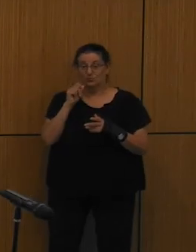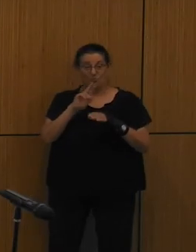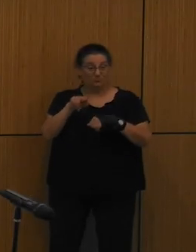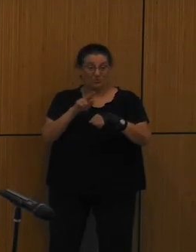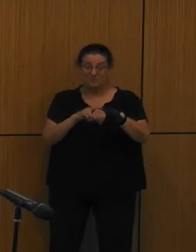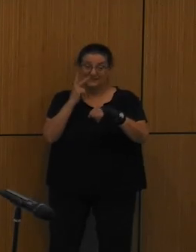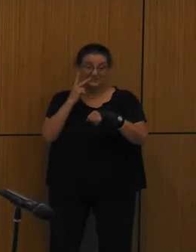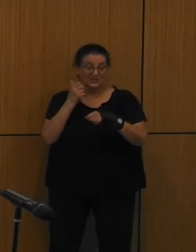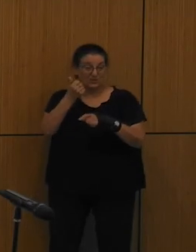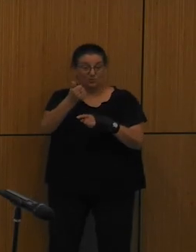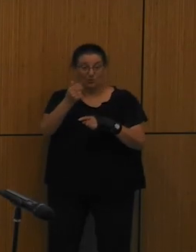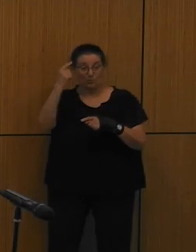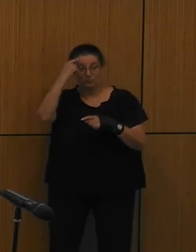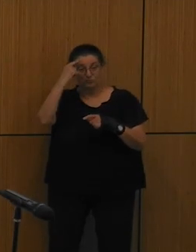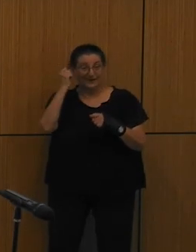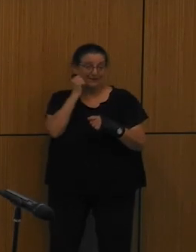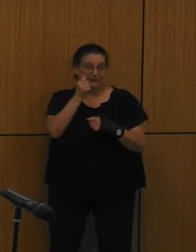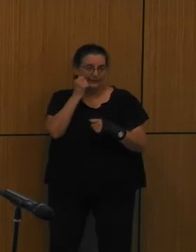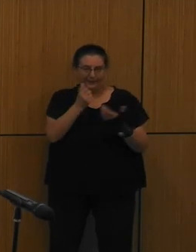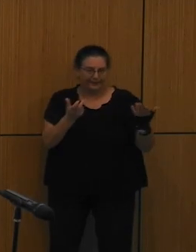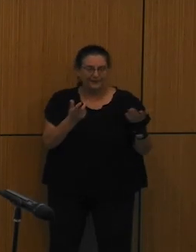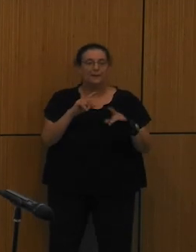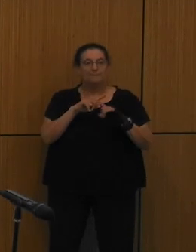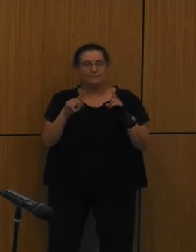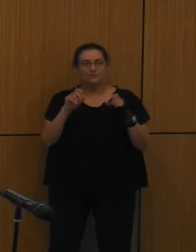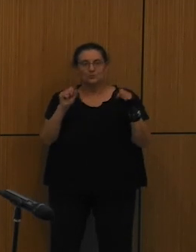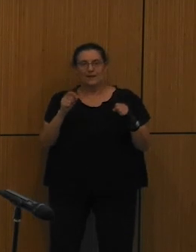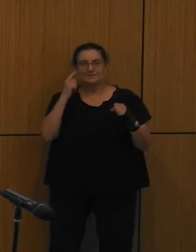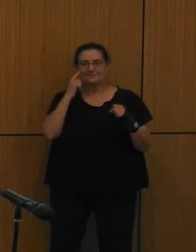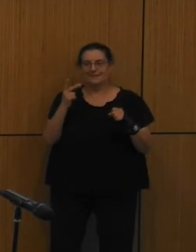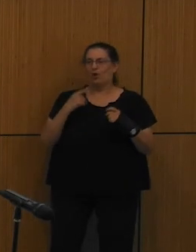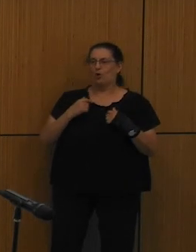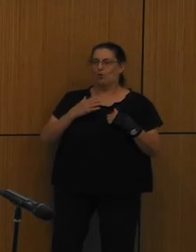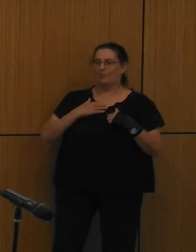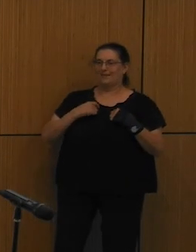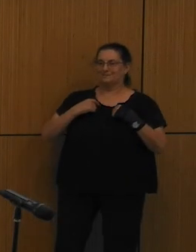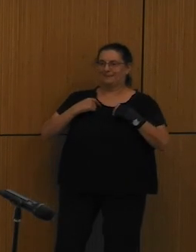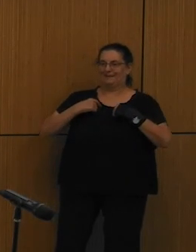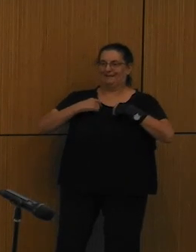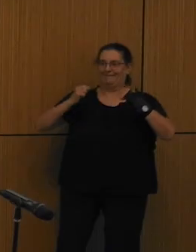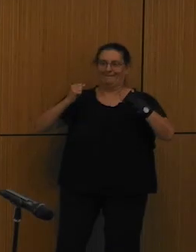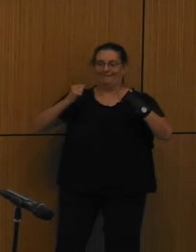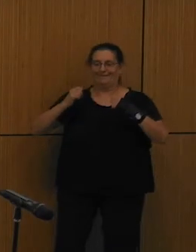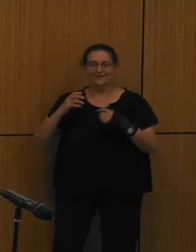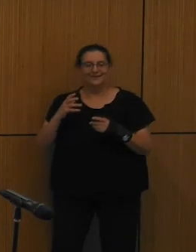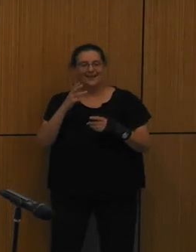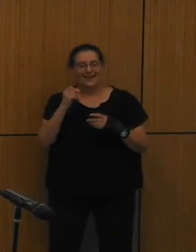but at the same time, you can kind of recognize instantly is you, and it's one of my kind of great joys of,